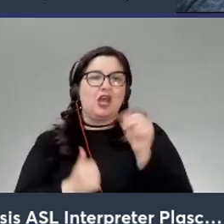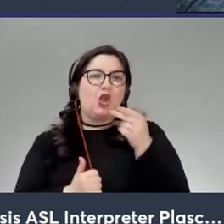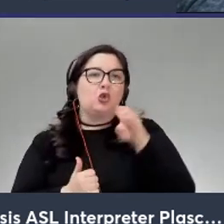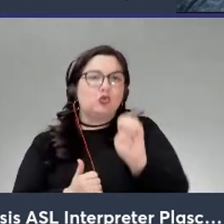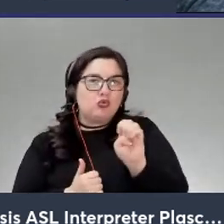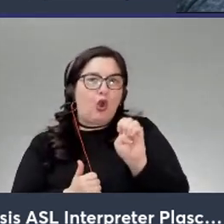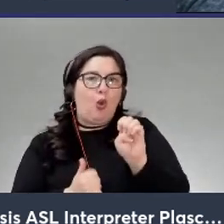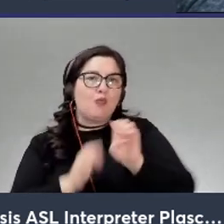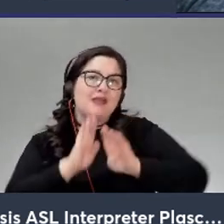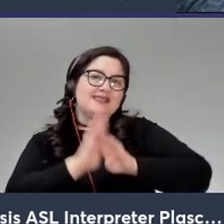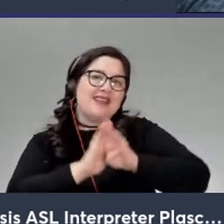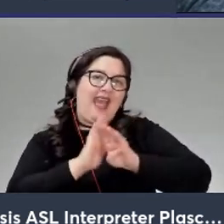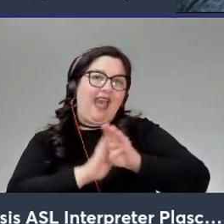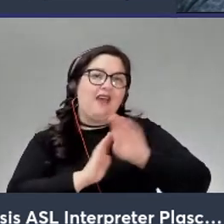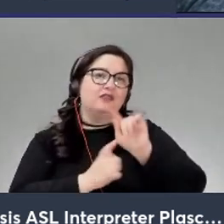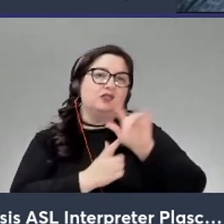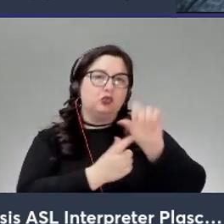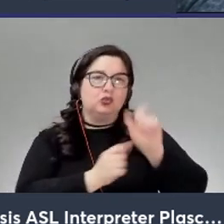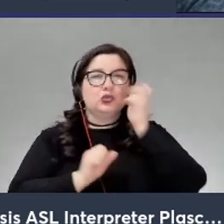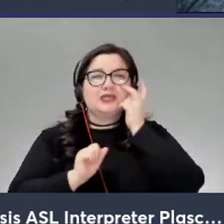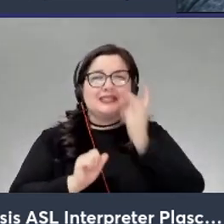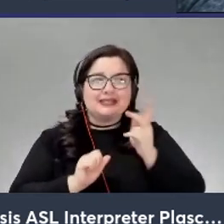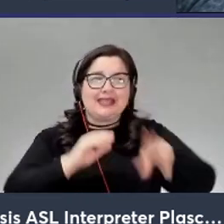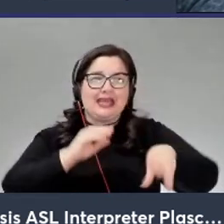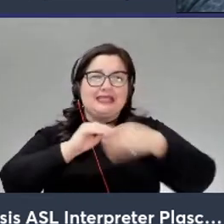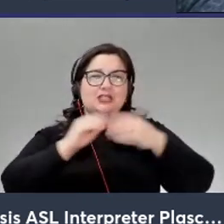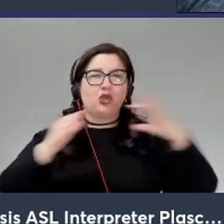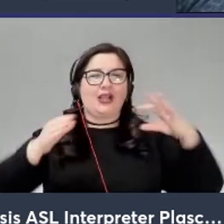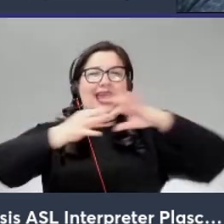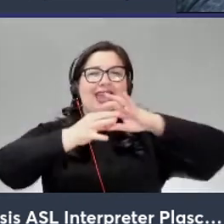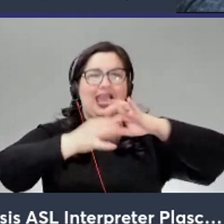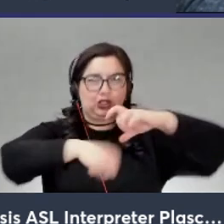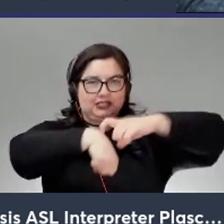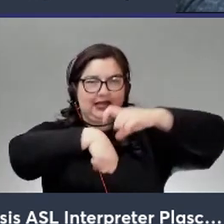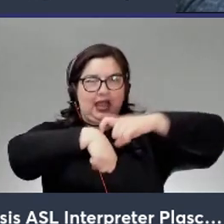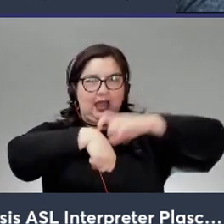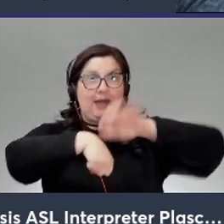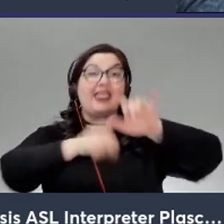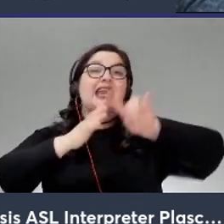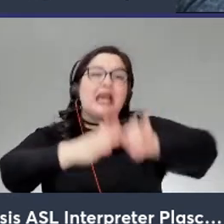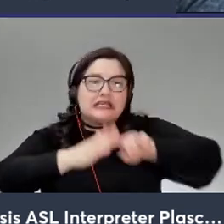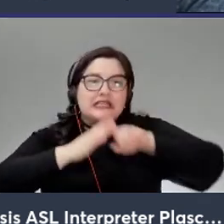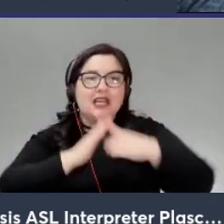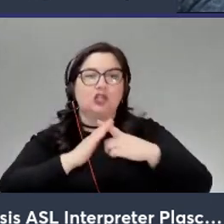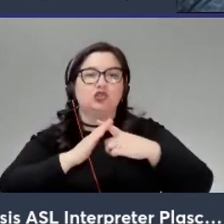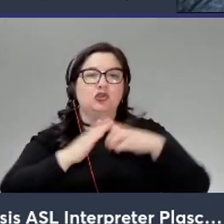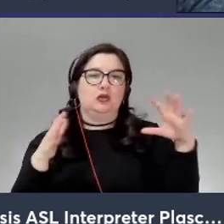where we see this initial connection time. And this initial connection time is showing that